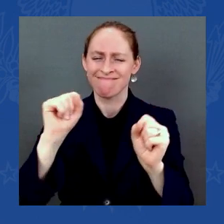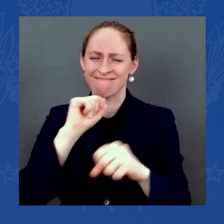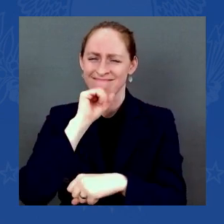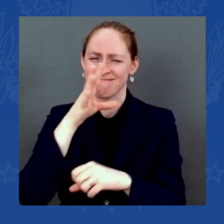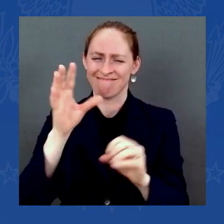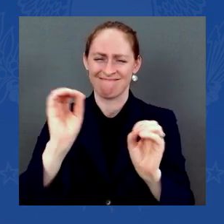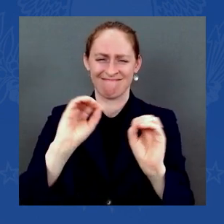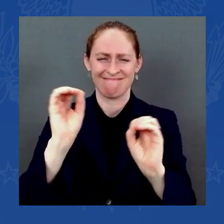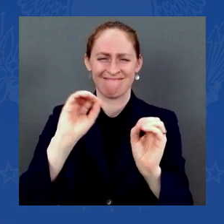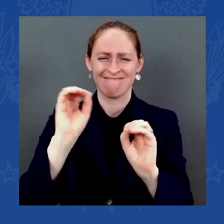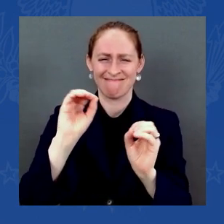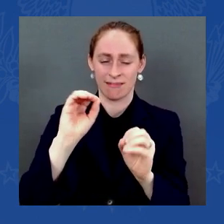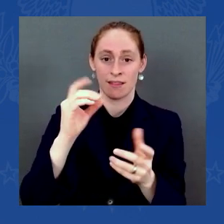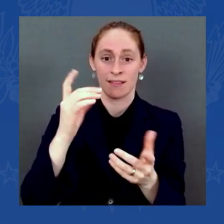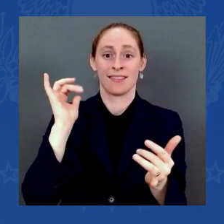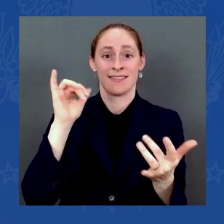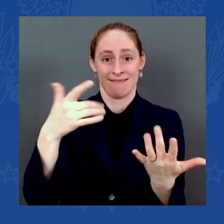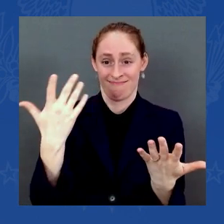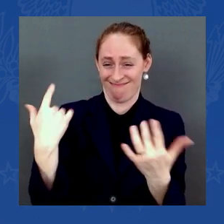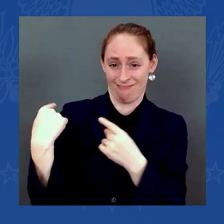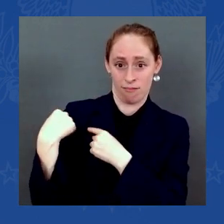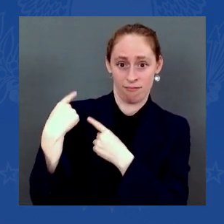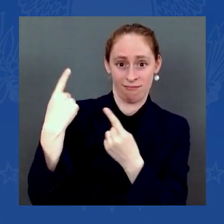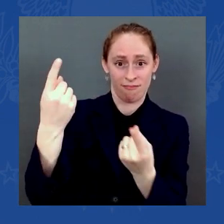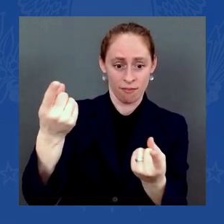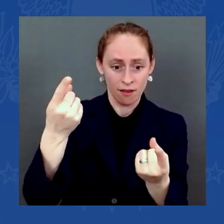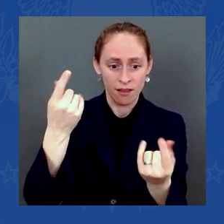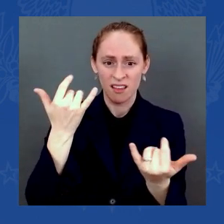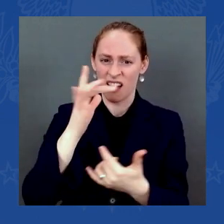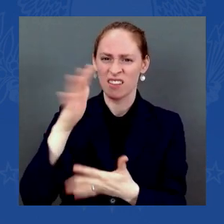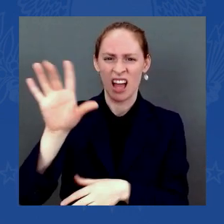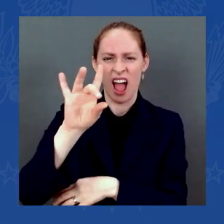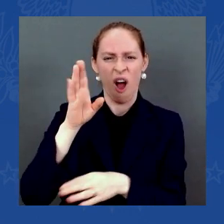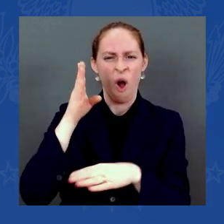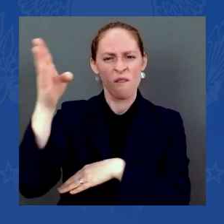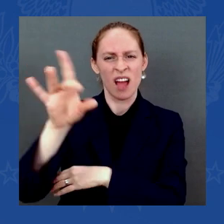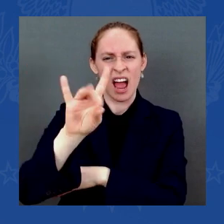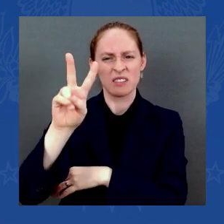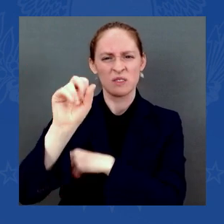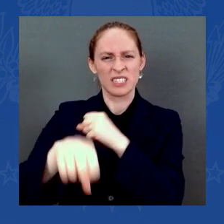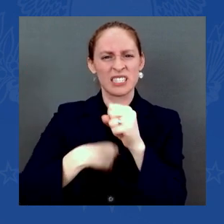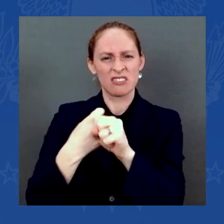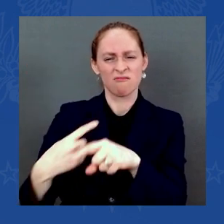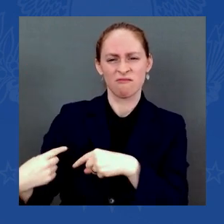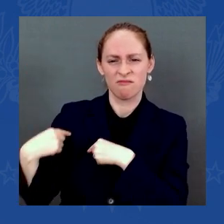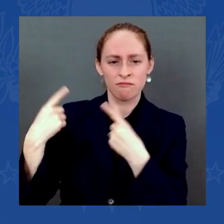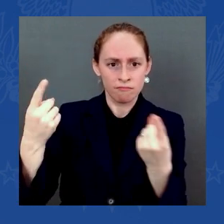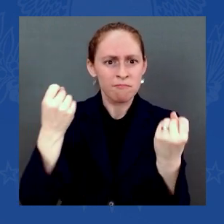But today, we're finally closer than ever to new treatments and hopefully, hopefully -- God willing -- a cure.